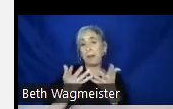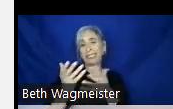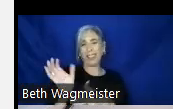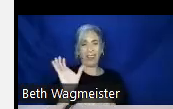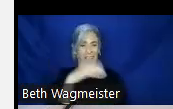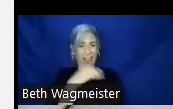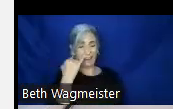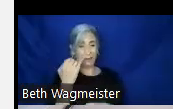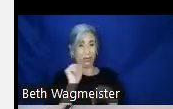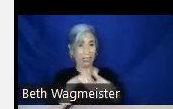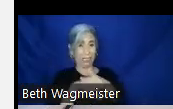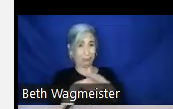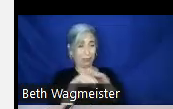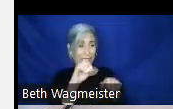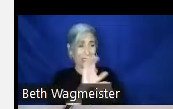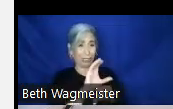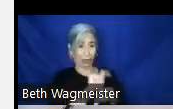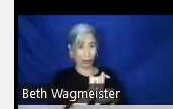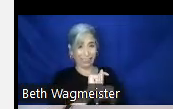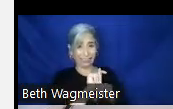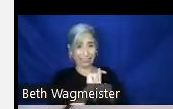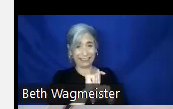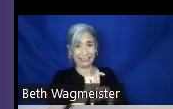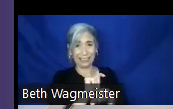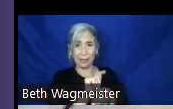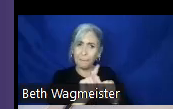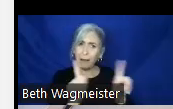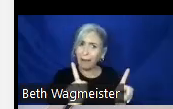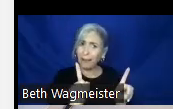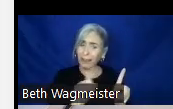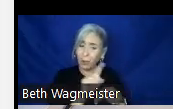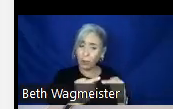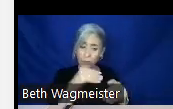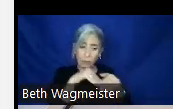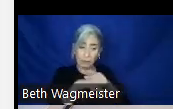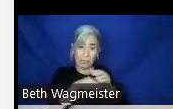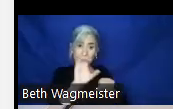accessibility consultant. But, yeah, when you come in as an accessibility consultant,